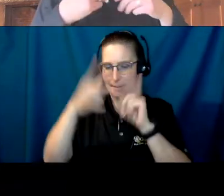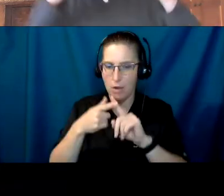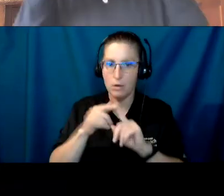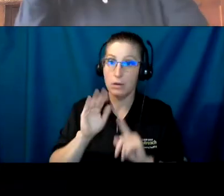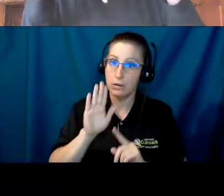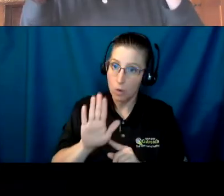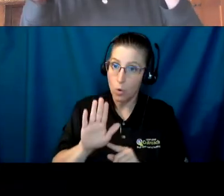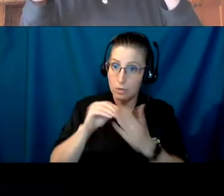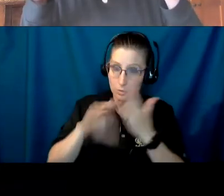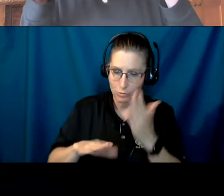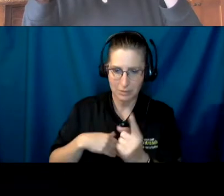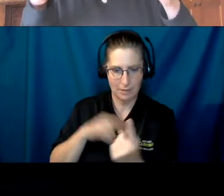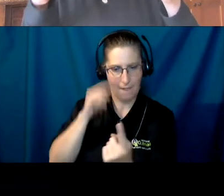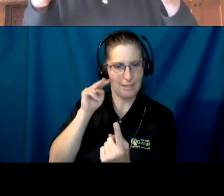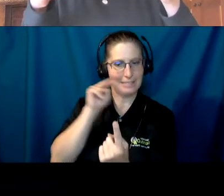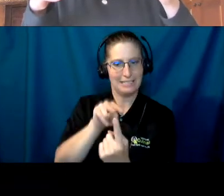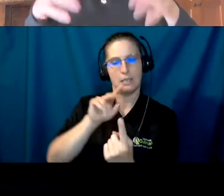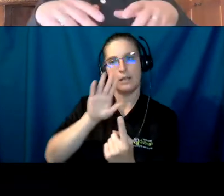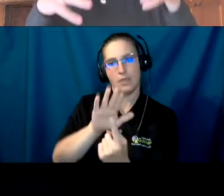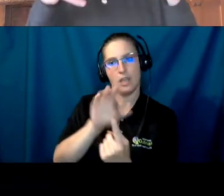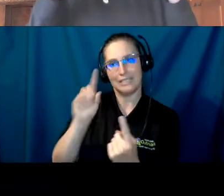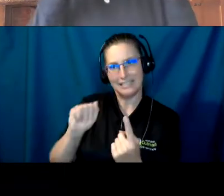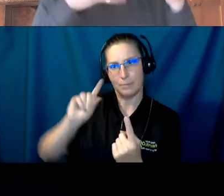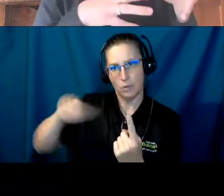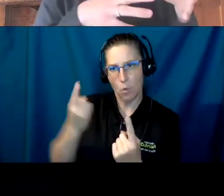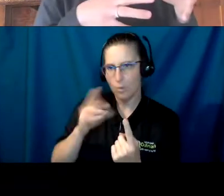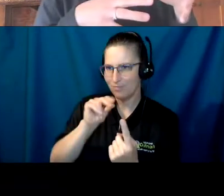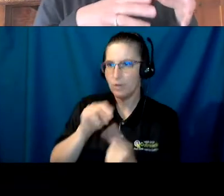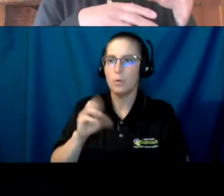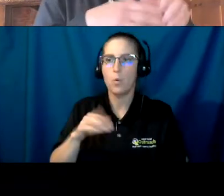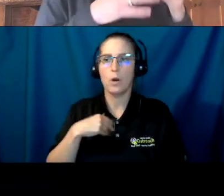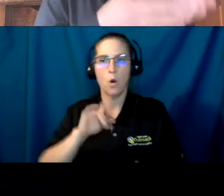don't only see the disability, or see them as a deaf blind child, but what are the things